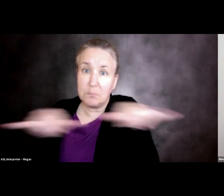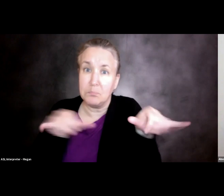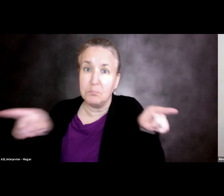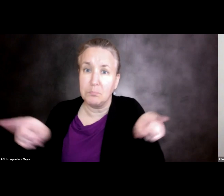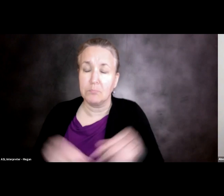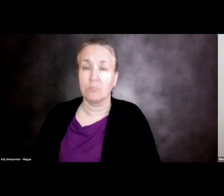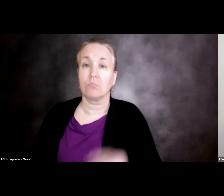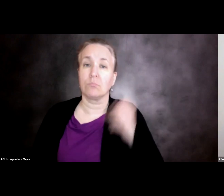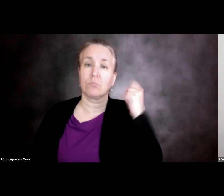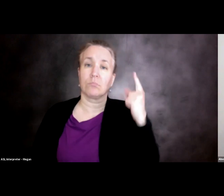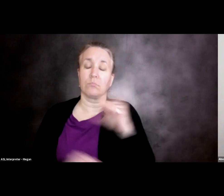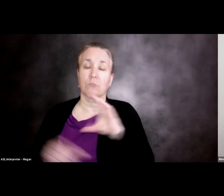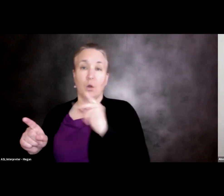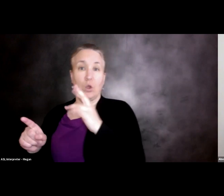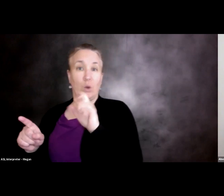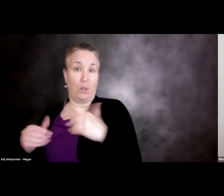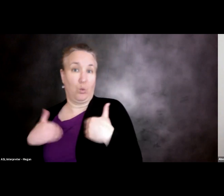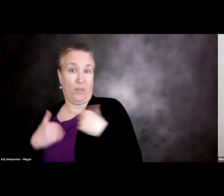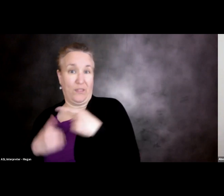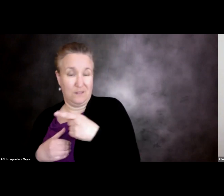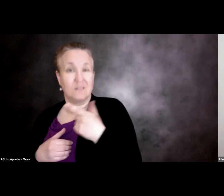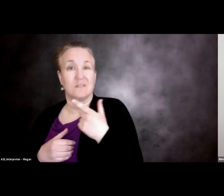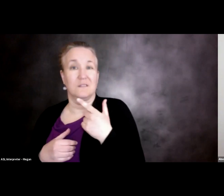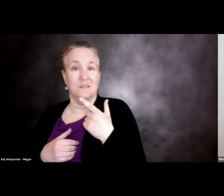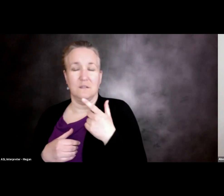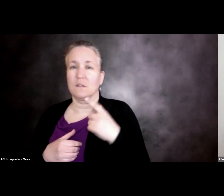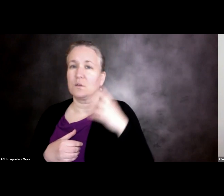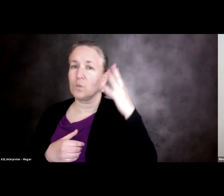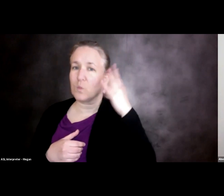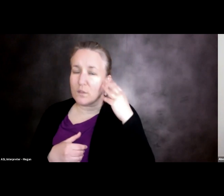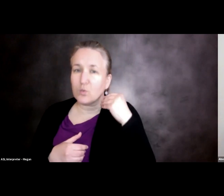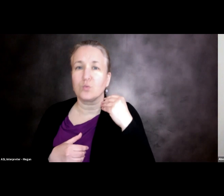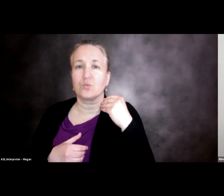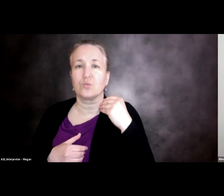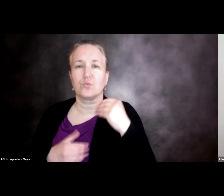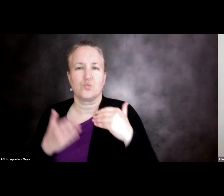Colonial youth were put through novel colonial mechanisms